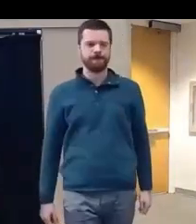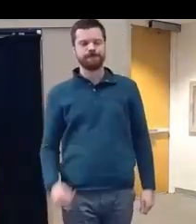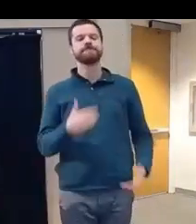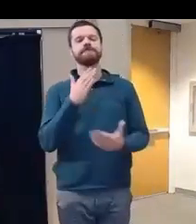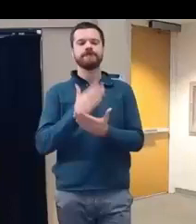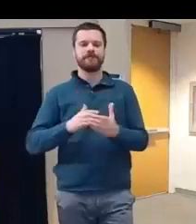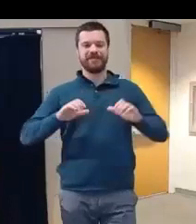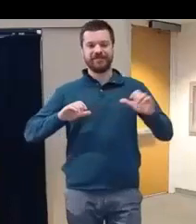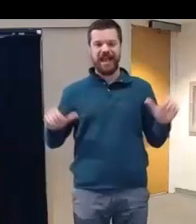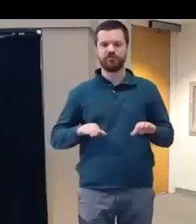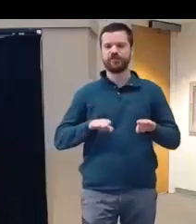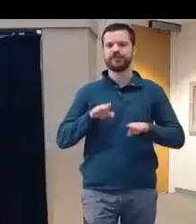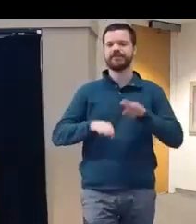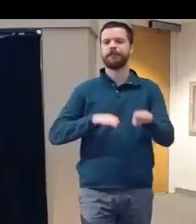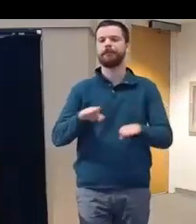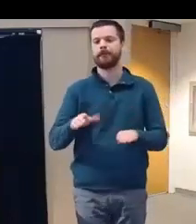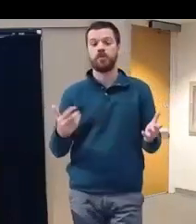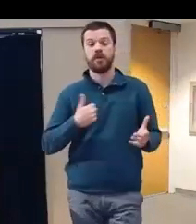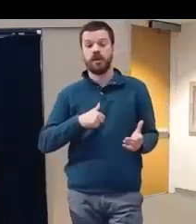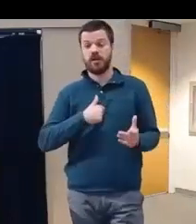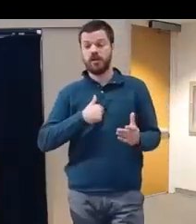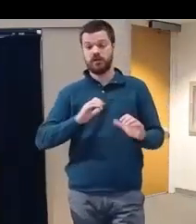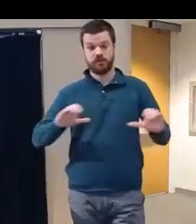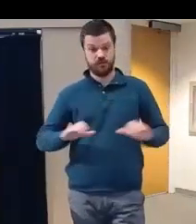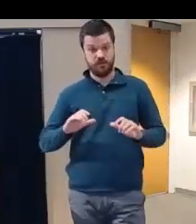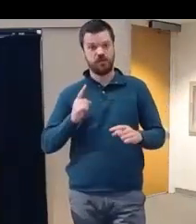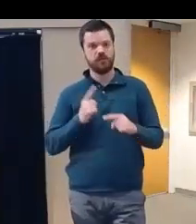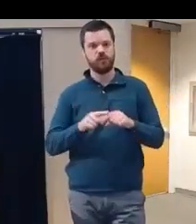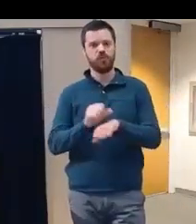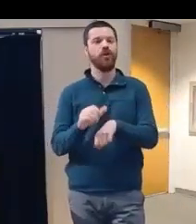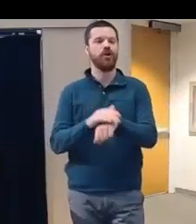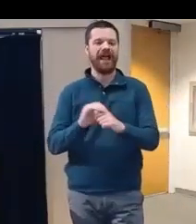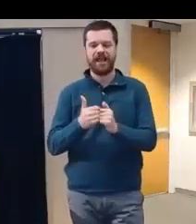steps um things that I'm I've done and I'm working on in terms of how to how to make the grading for